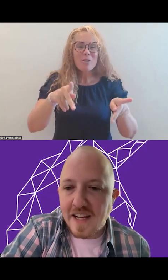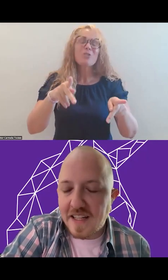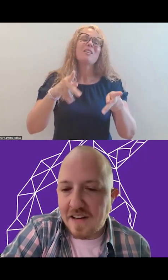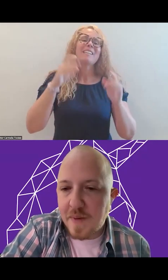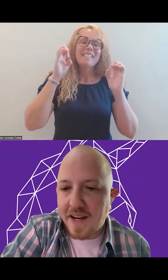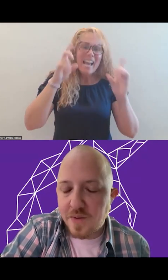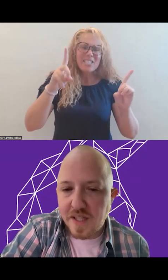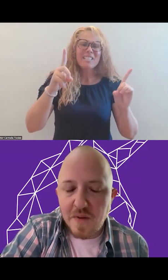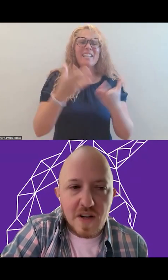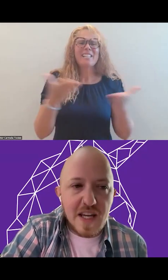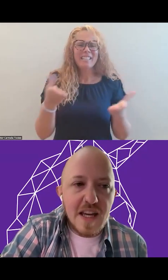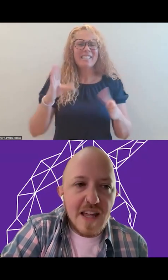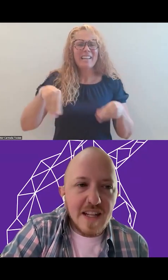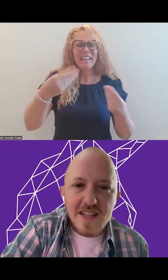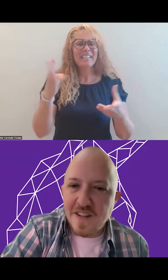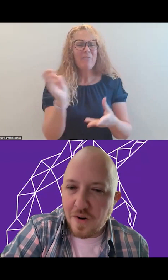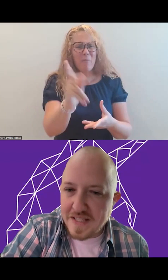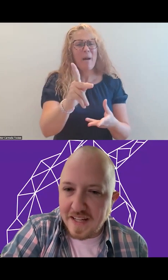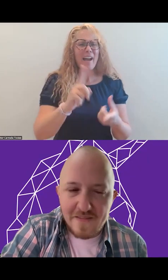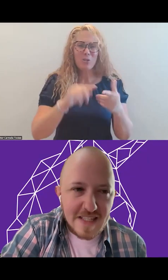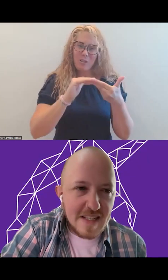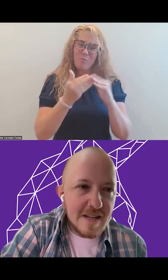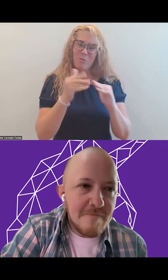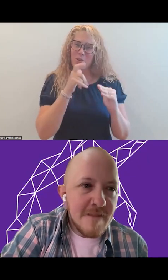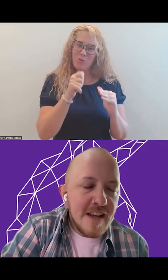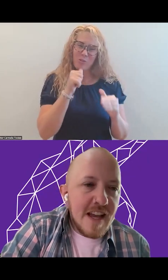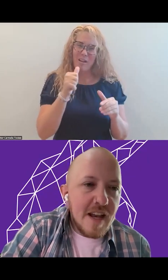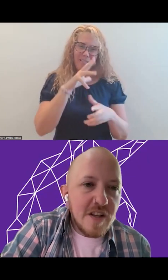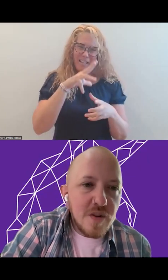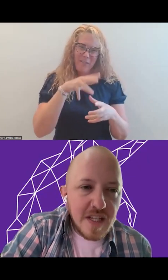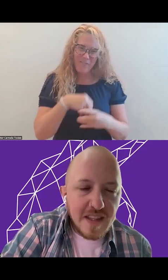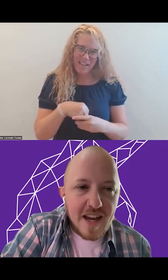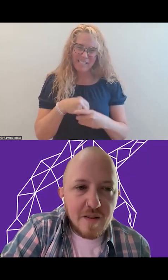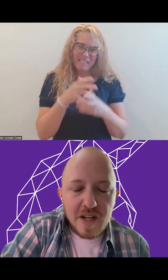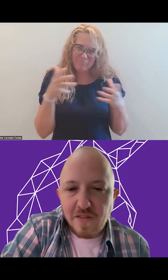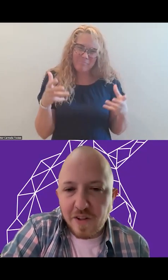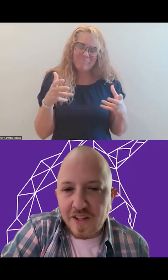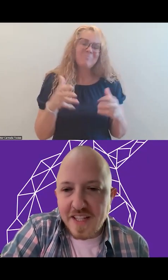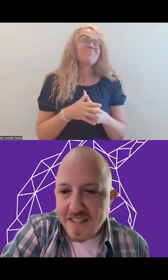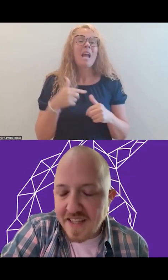I WANT TO GO BACK THERE AND GIVE BACK TO THE COMMUNITY FOR THINGS THAT ARE NOT ALWAYS INVESTED IN. IN DOING THAT, I LEARNED THE